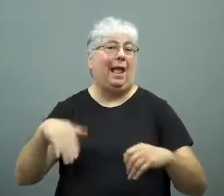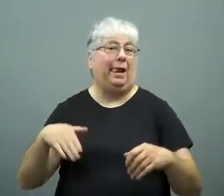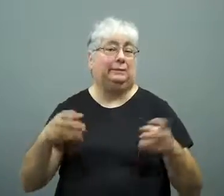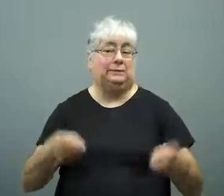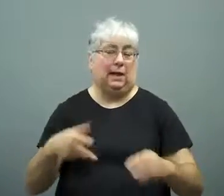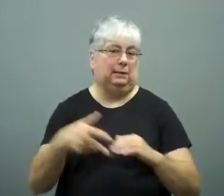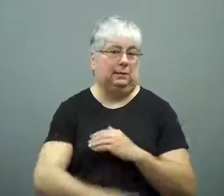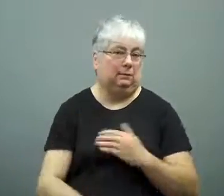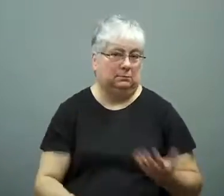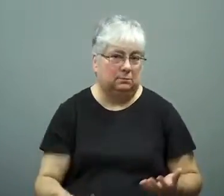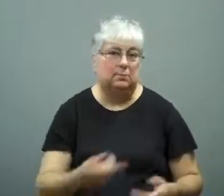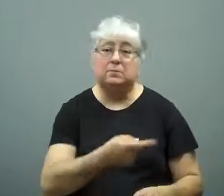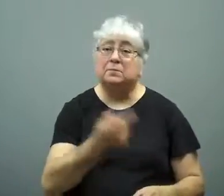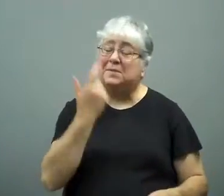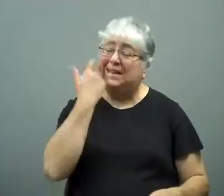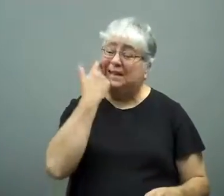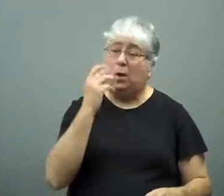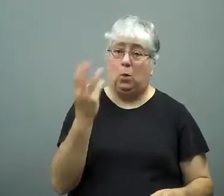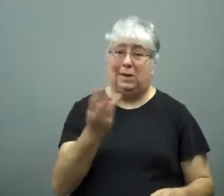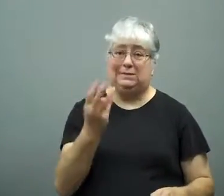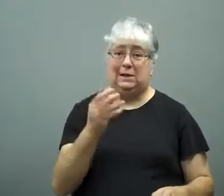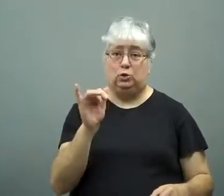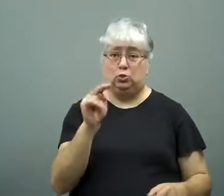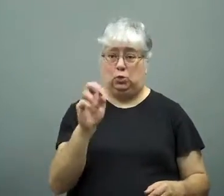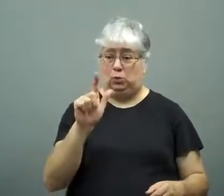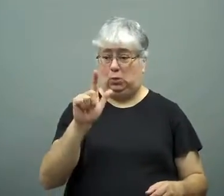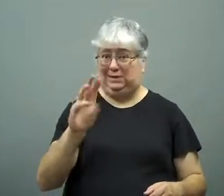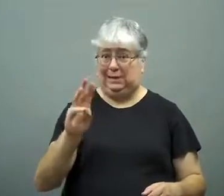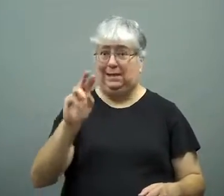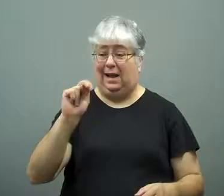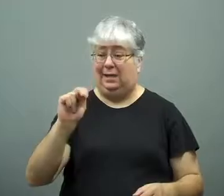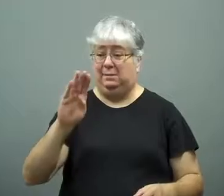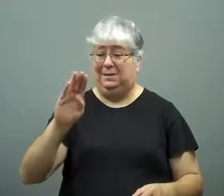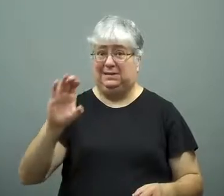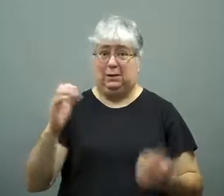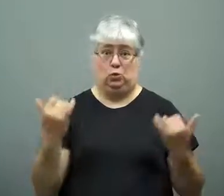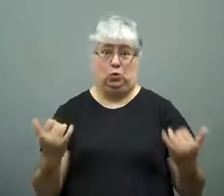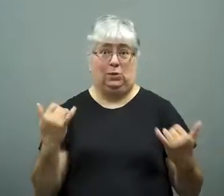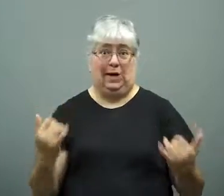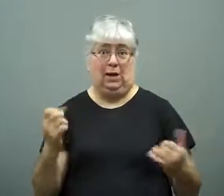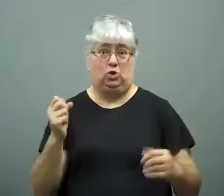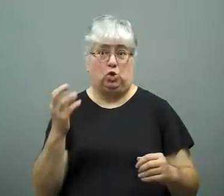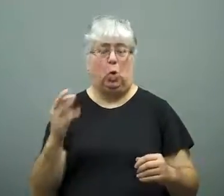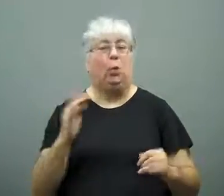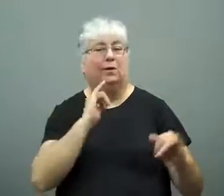They have not decided whether to terminate them at this point.